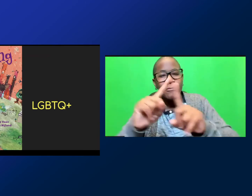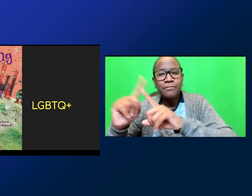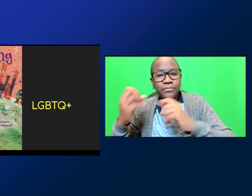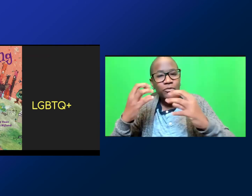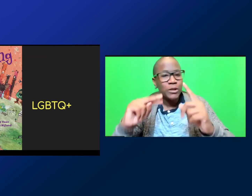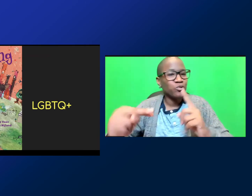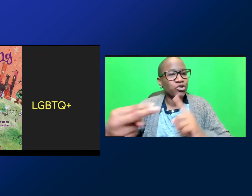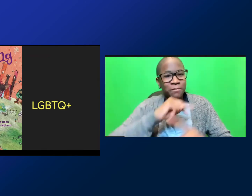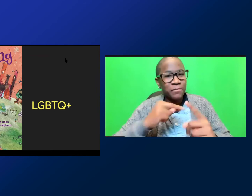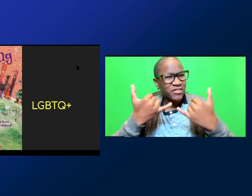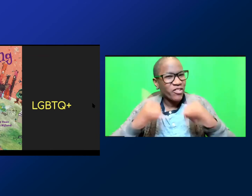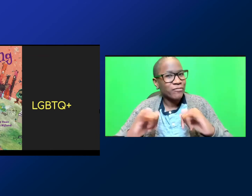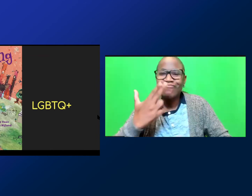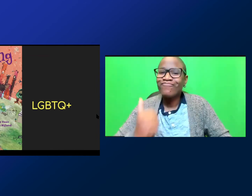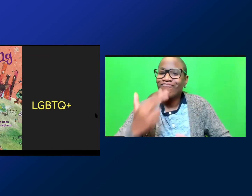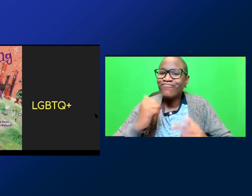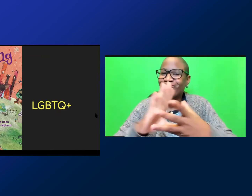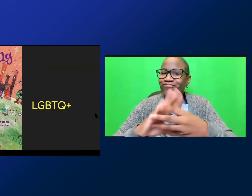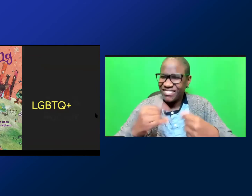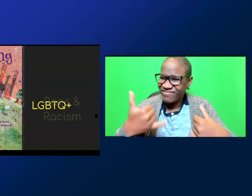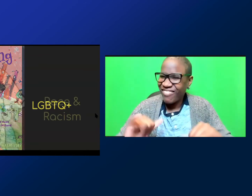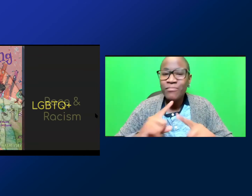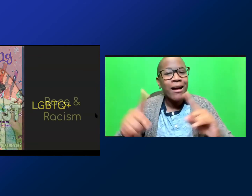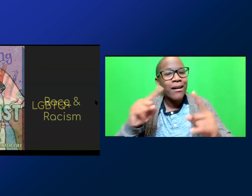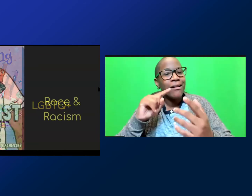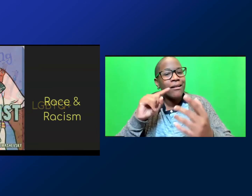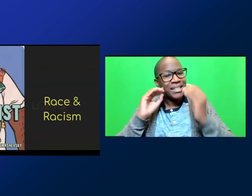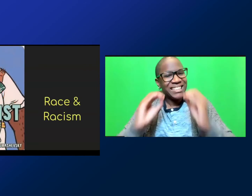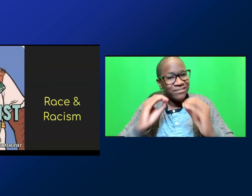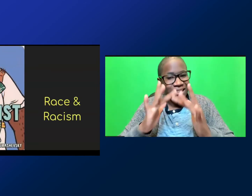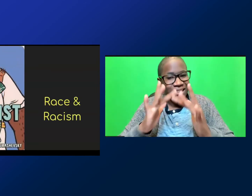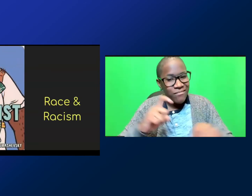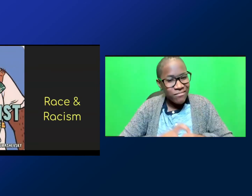up this book king and king and see that there are different types of people in the world you